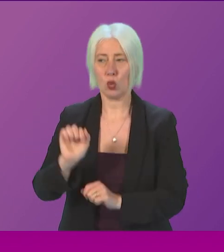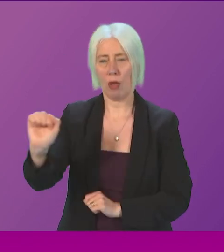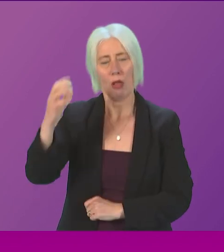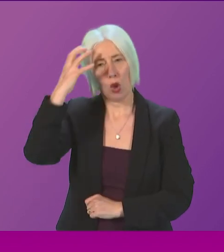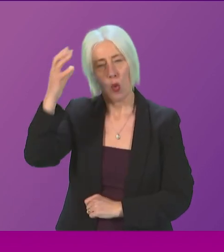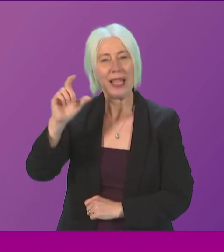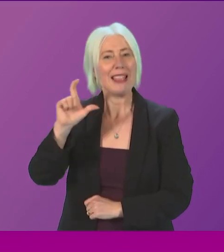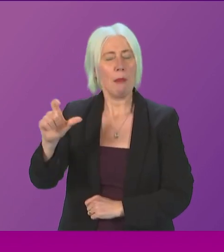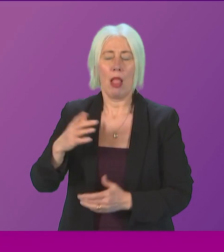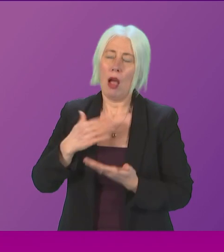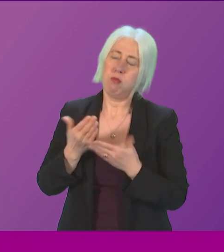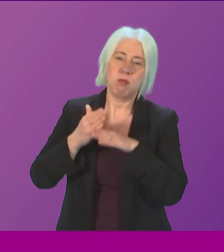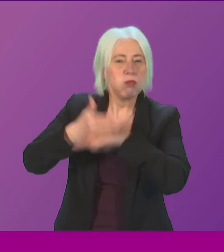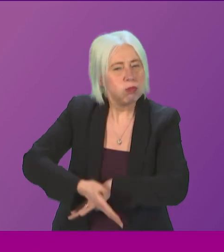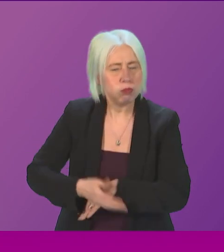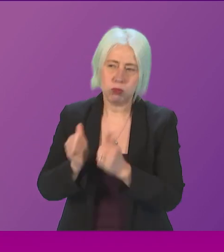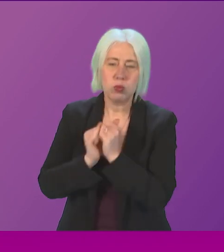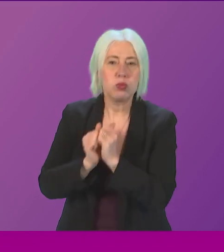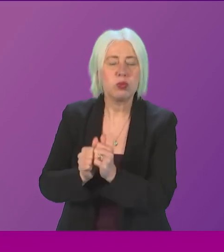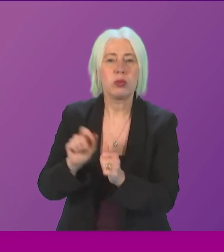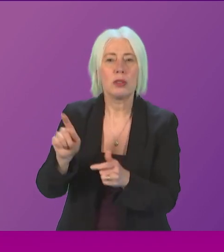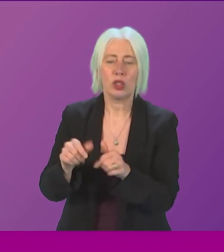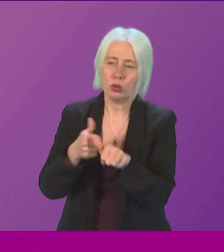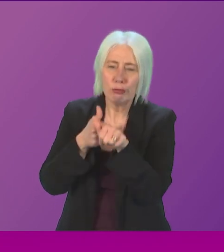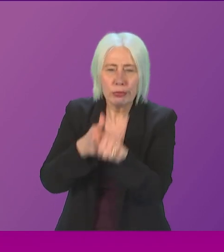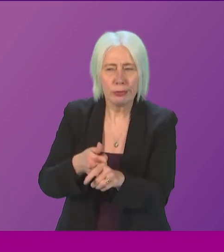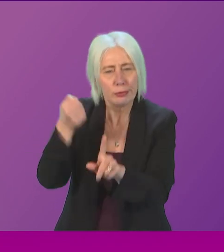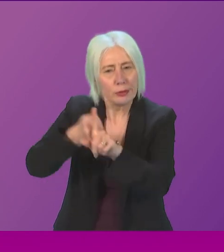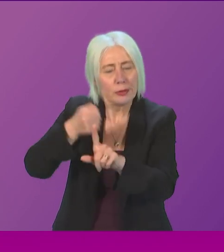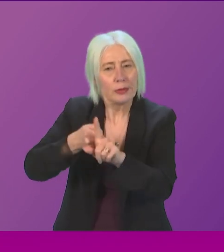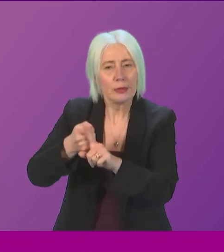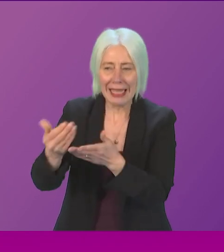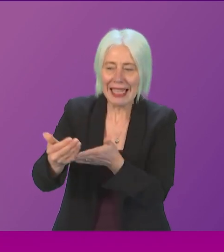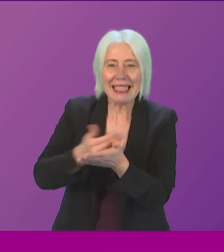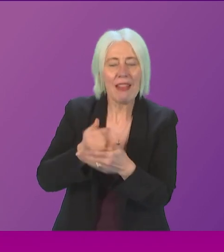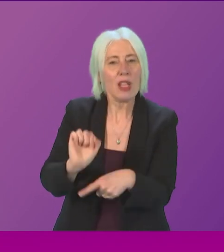worthwhile work, particularly advocating for the safety and protection of women and girls.